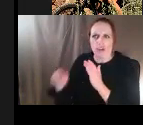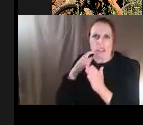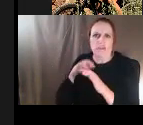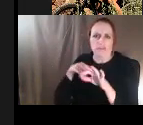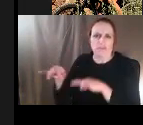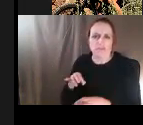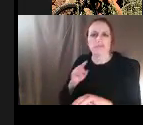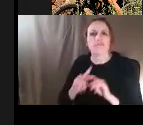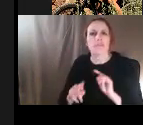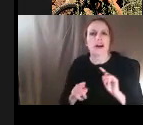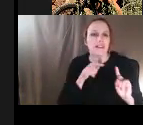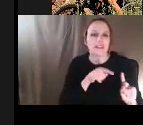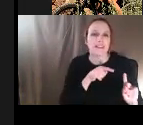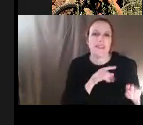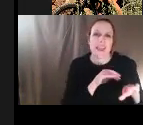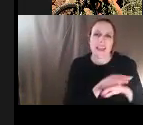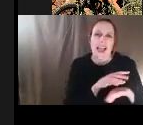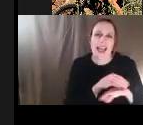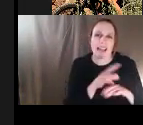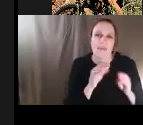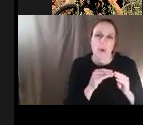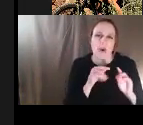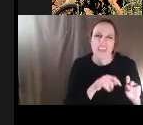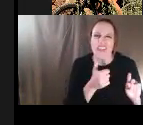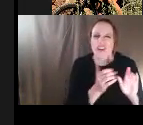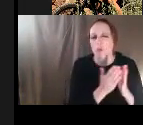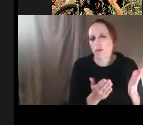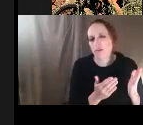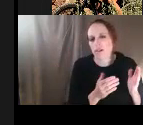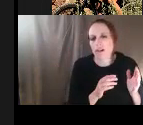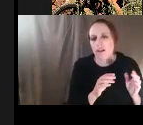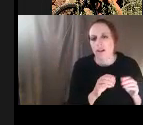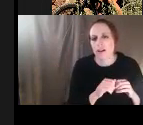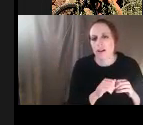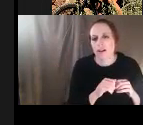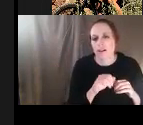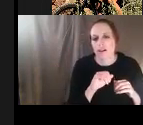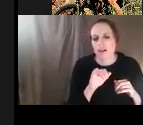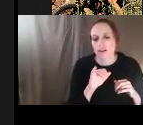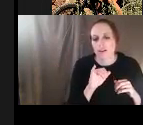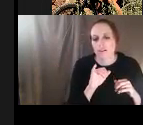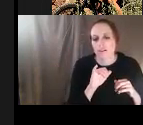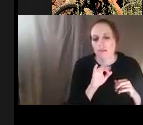So You Want to Talk About Race by Ijeoma Oluo.